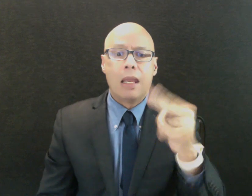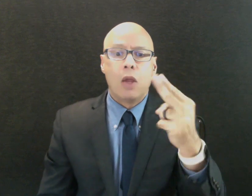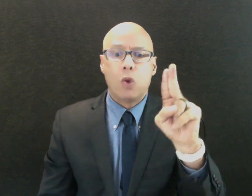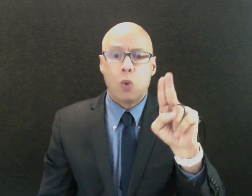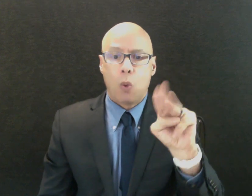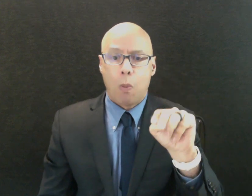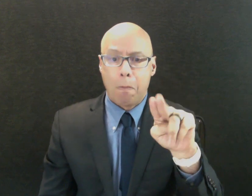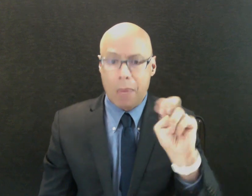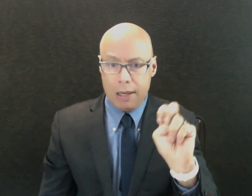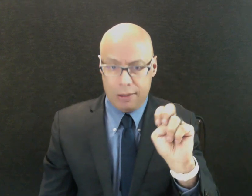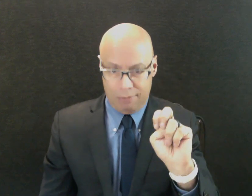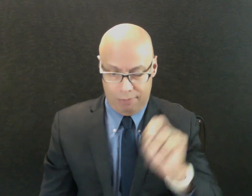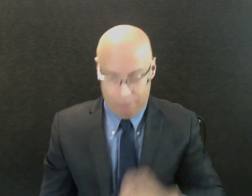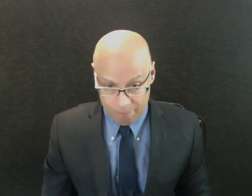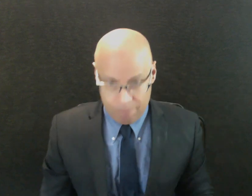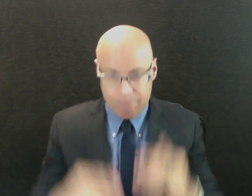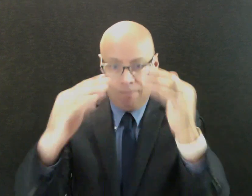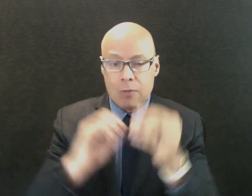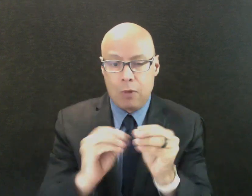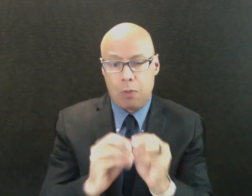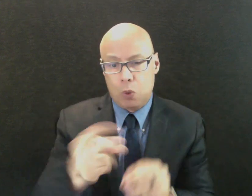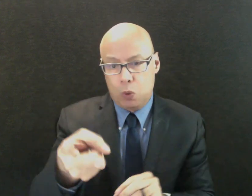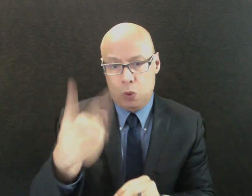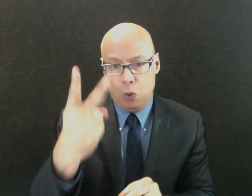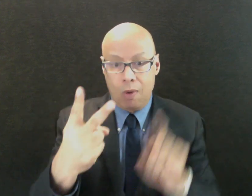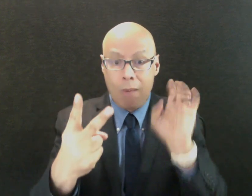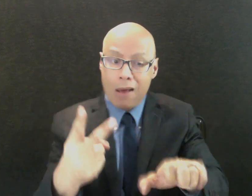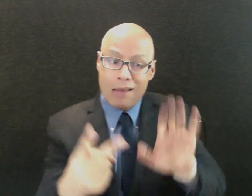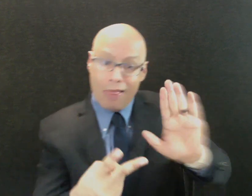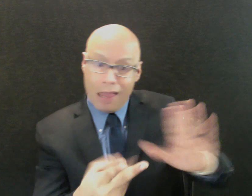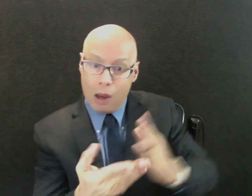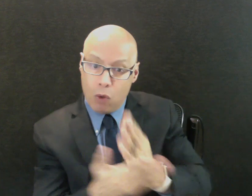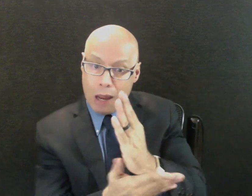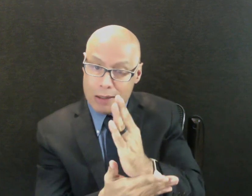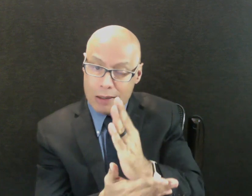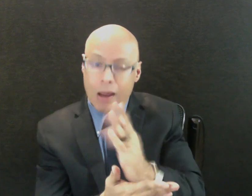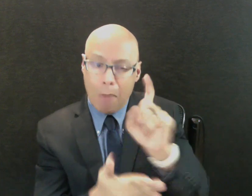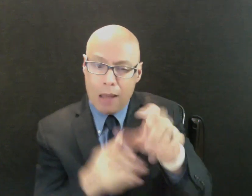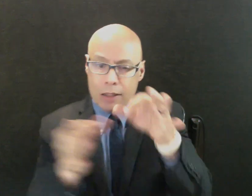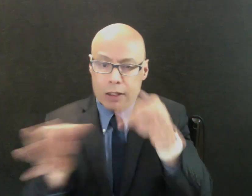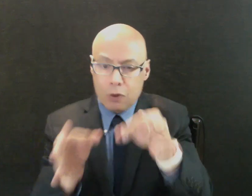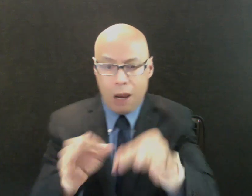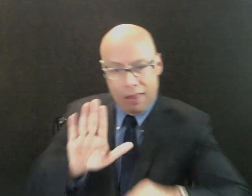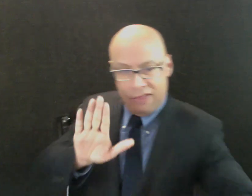2. It must have rights described in their preferred language.